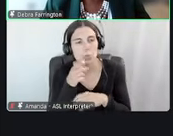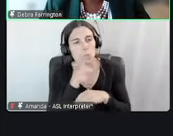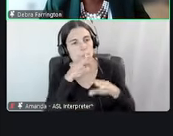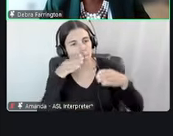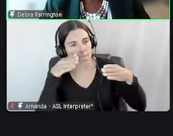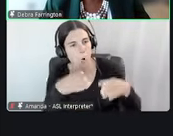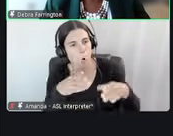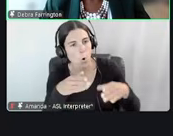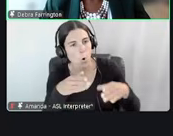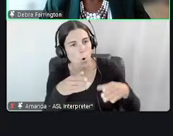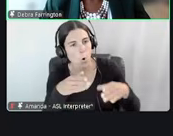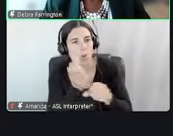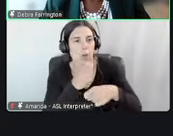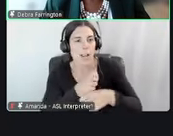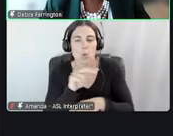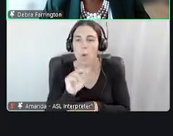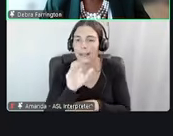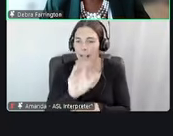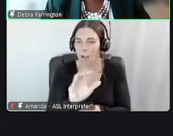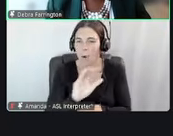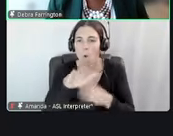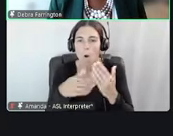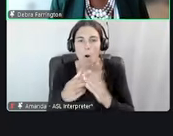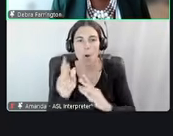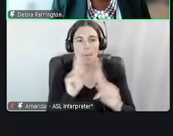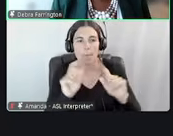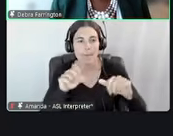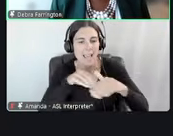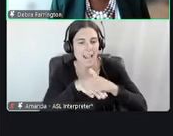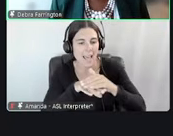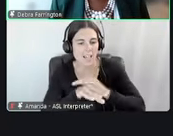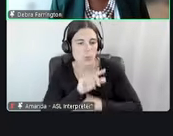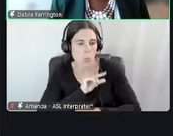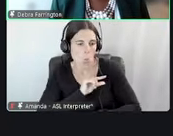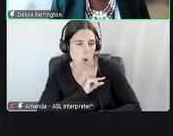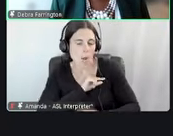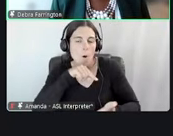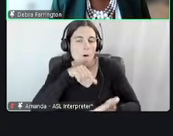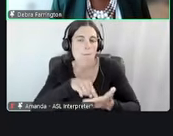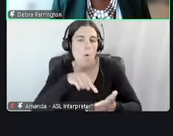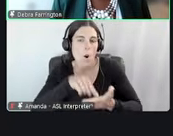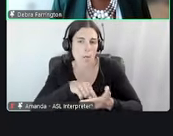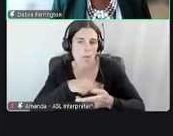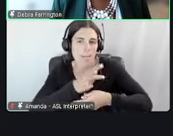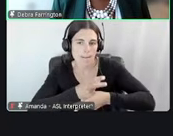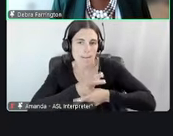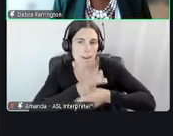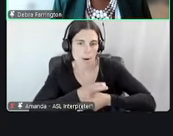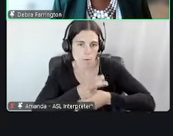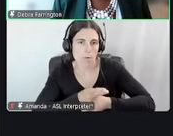Carolina where every person can access quality and affordable care when and where they need it